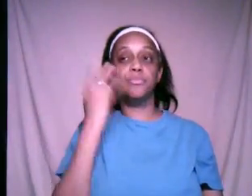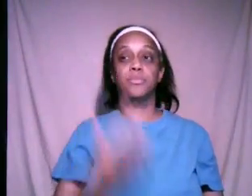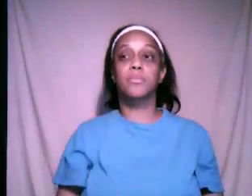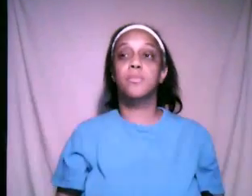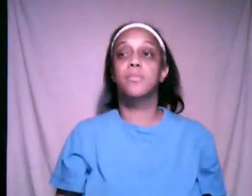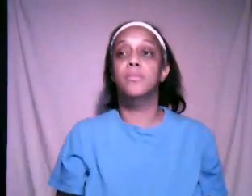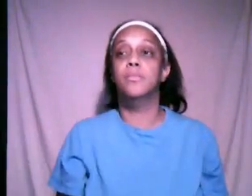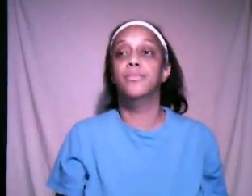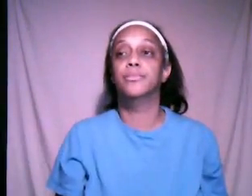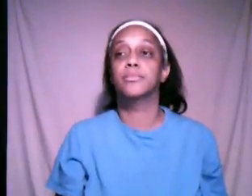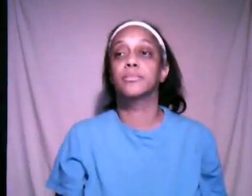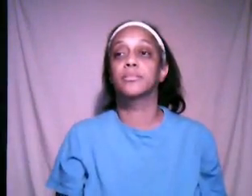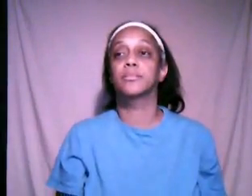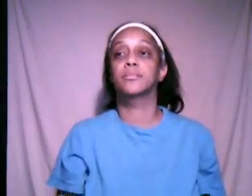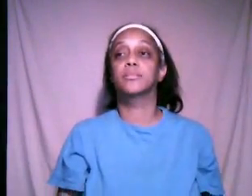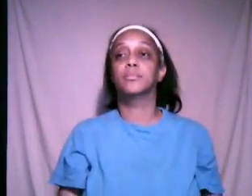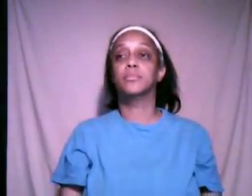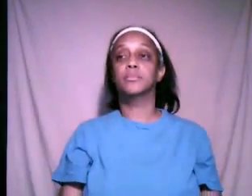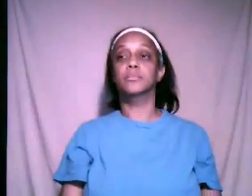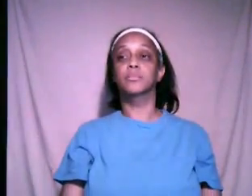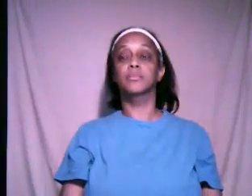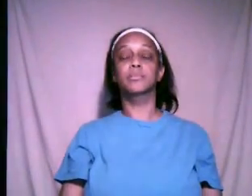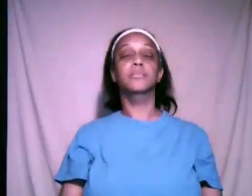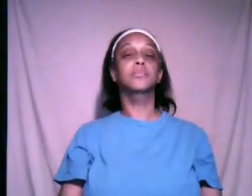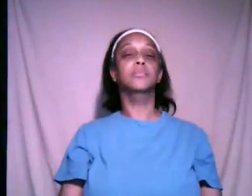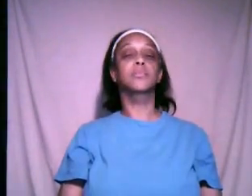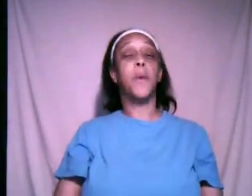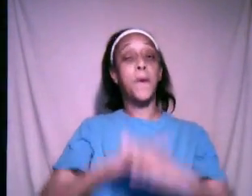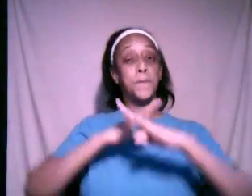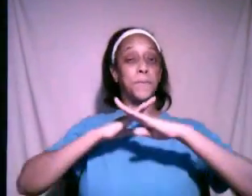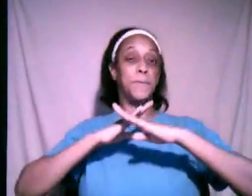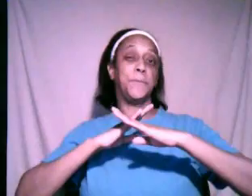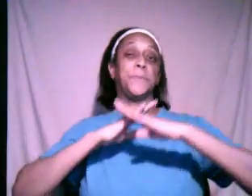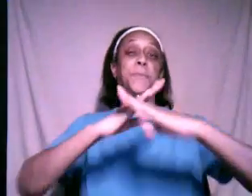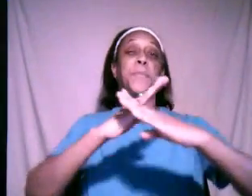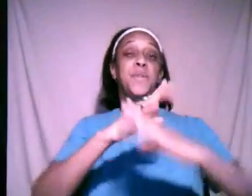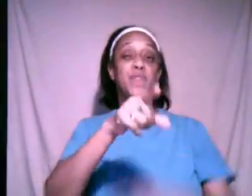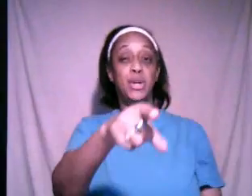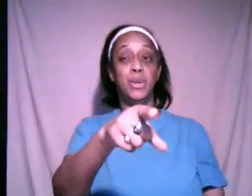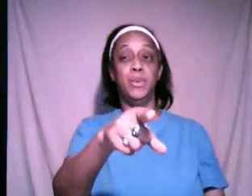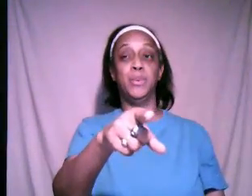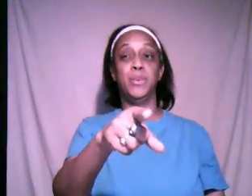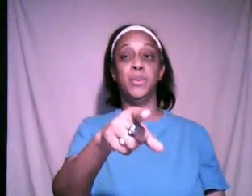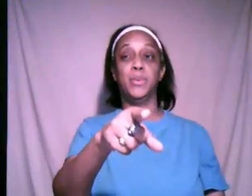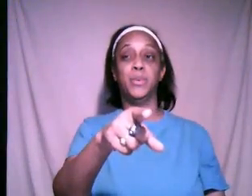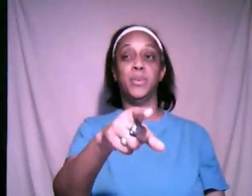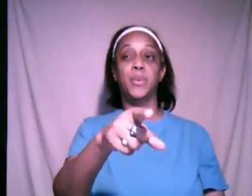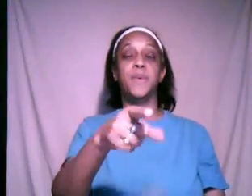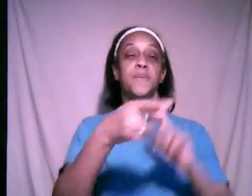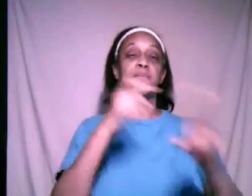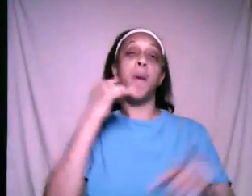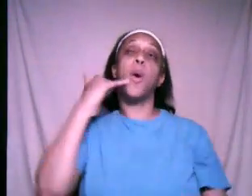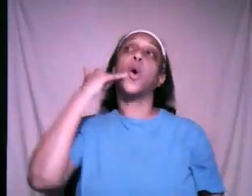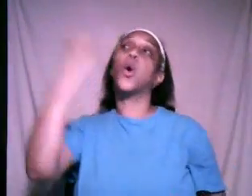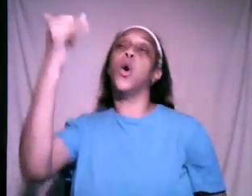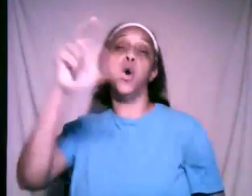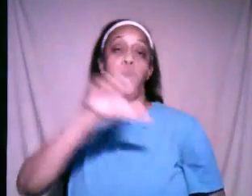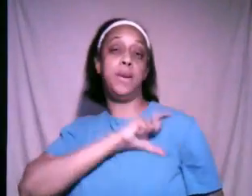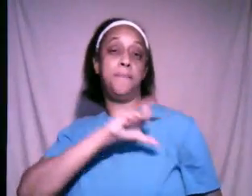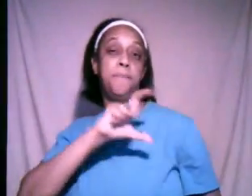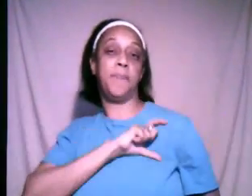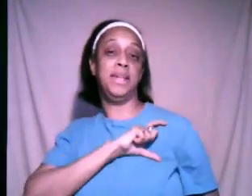* Prevented you from calling police